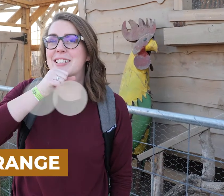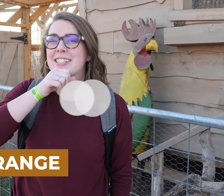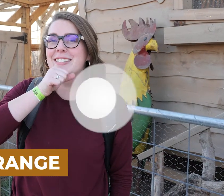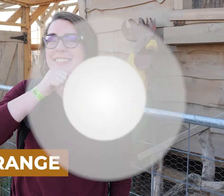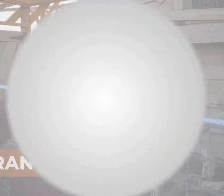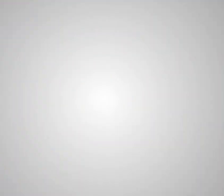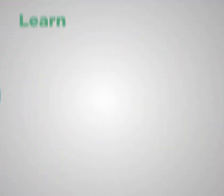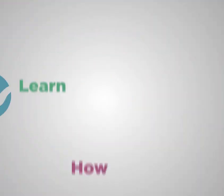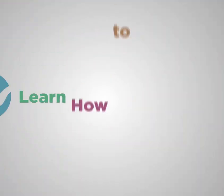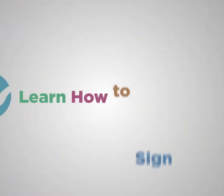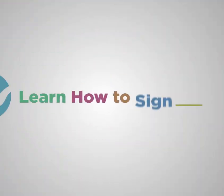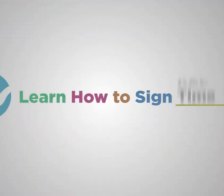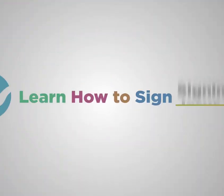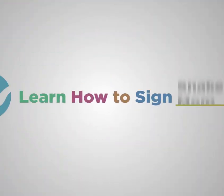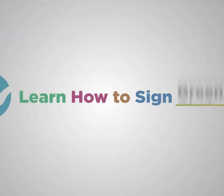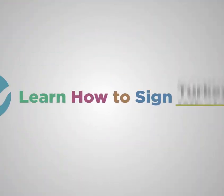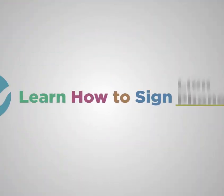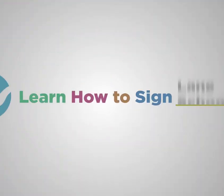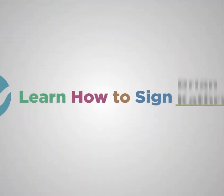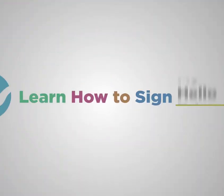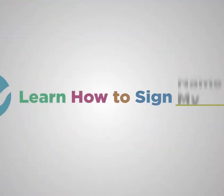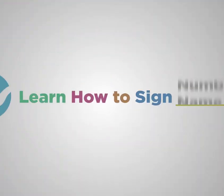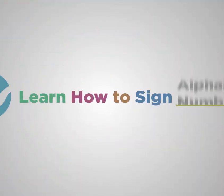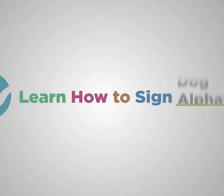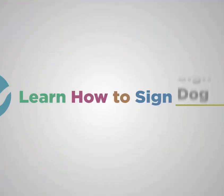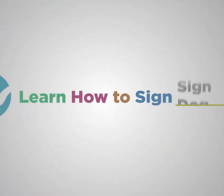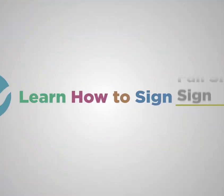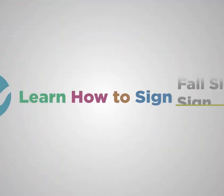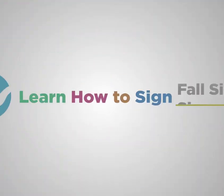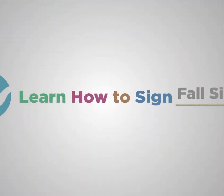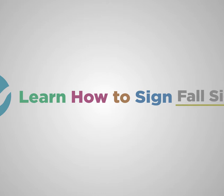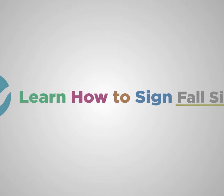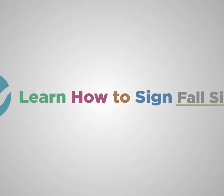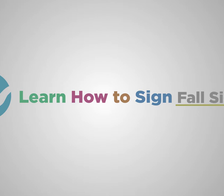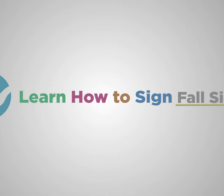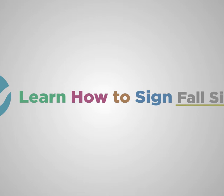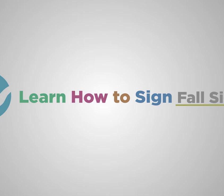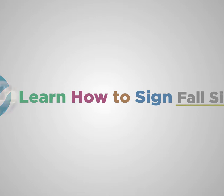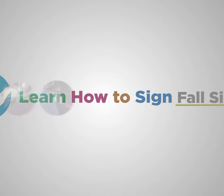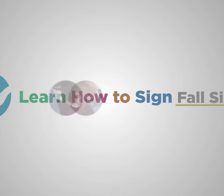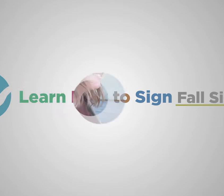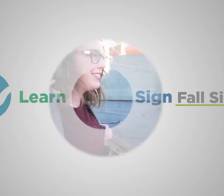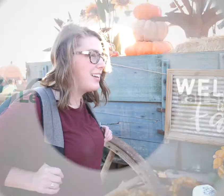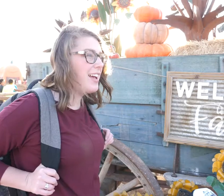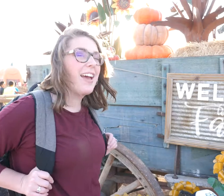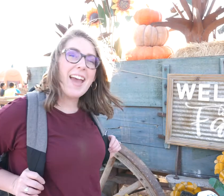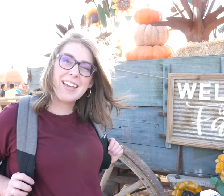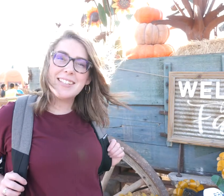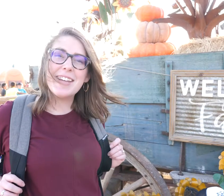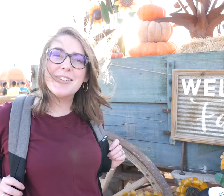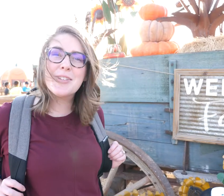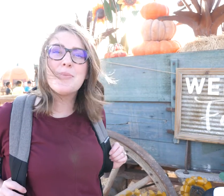Hey signers!